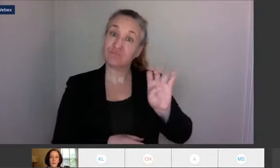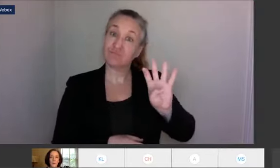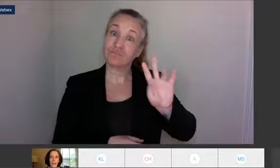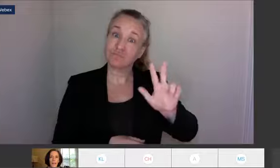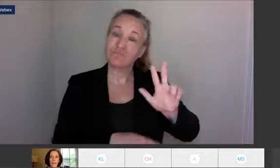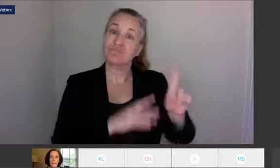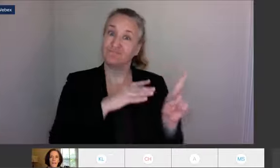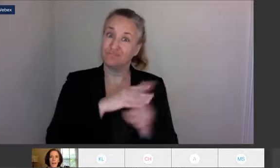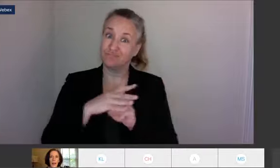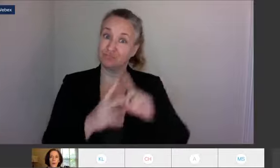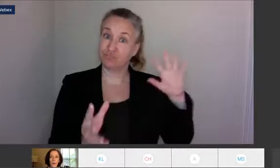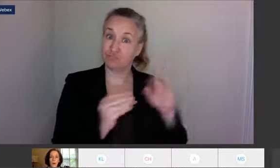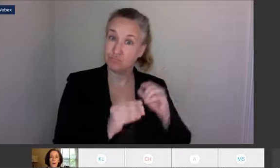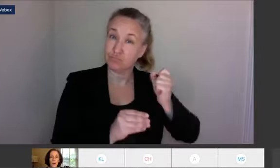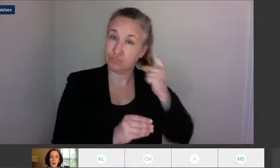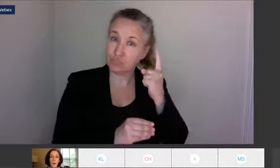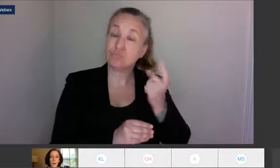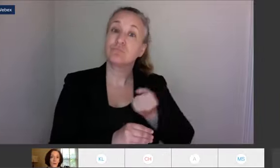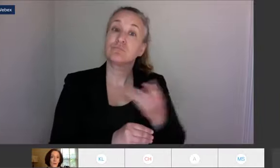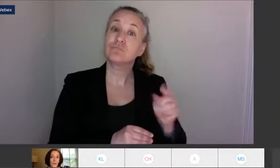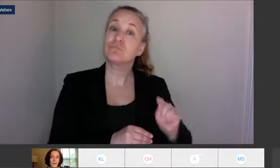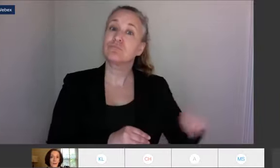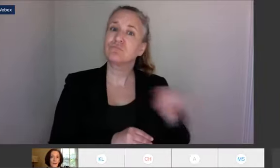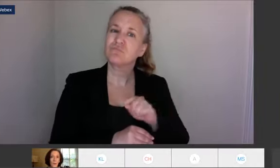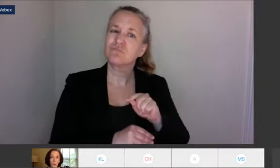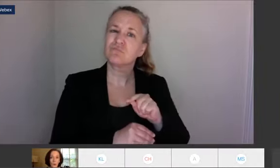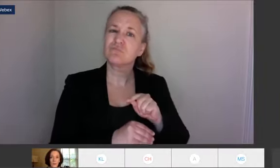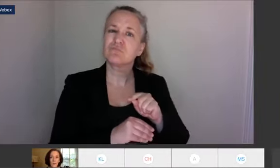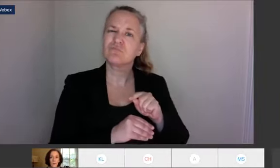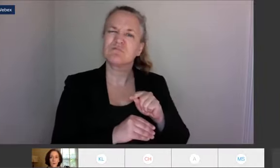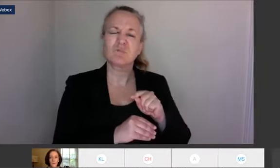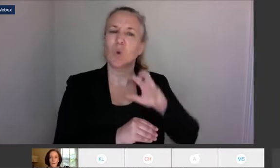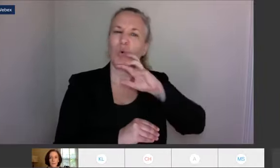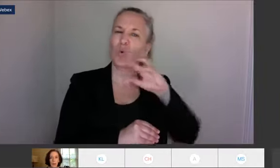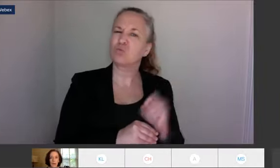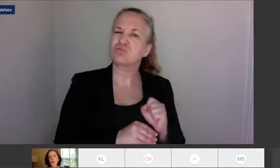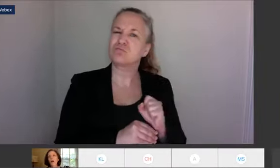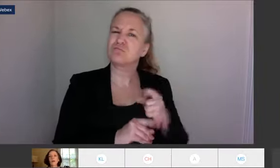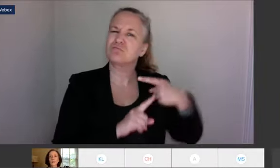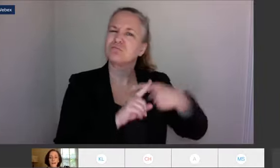those cases that were over 30 days old they were just some backlog of cases